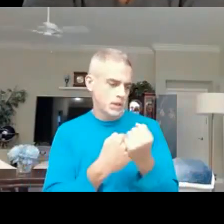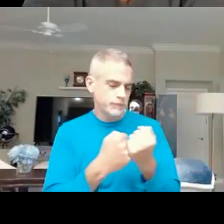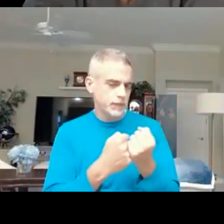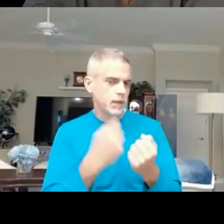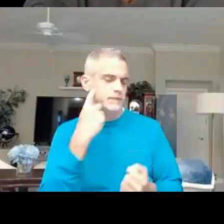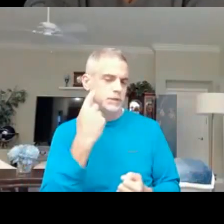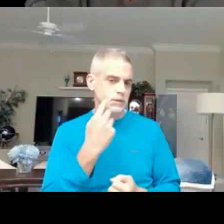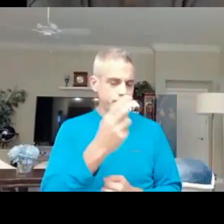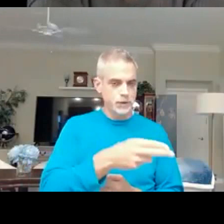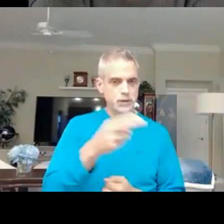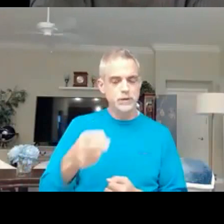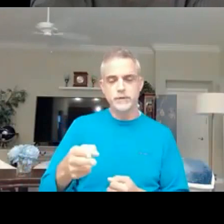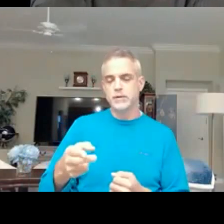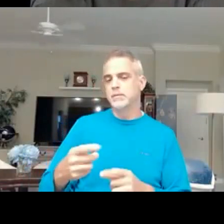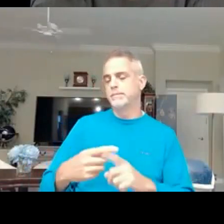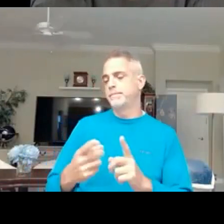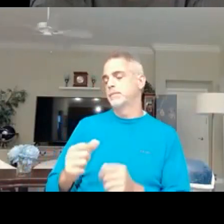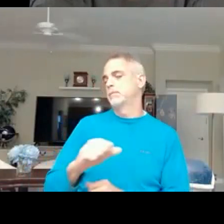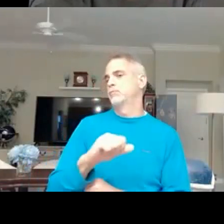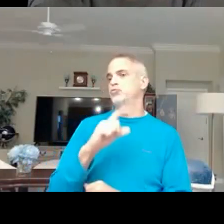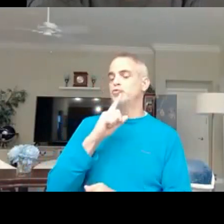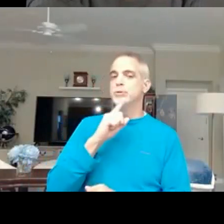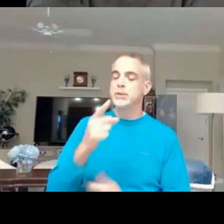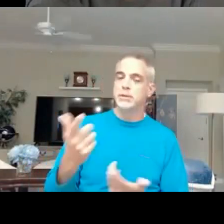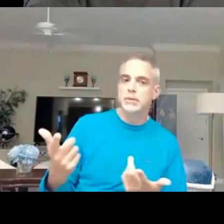I'm an advocate for the deaf and hard of hearing communities